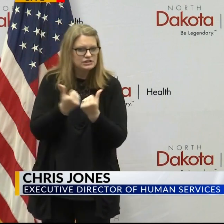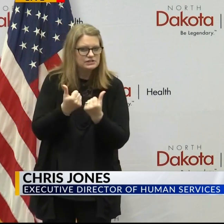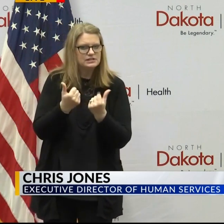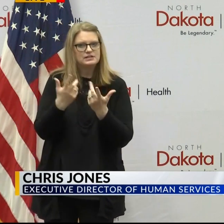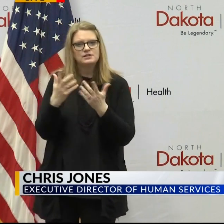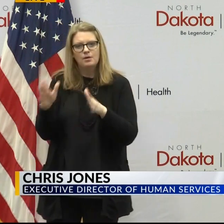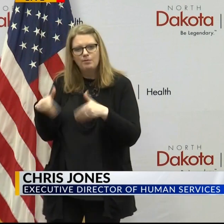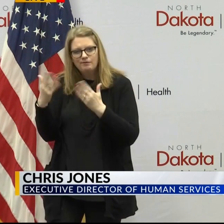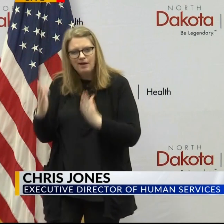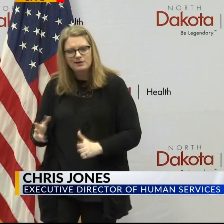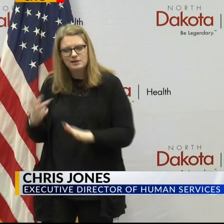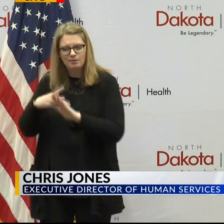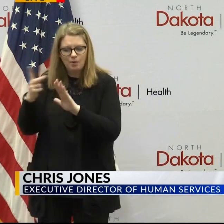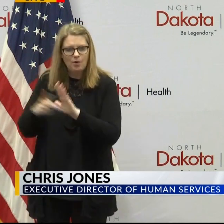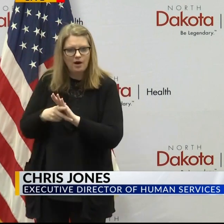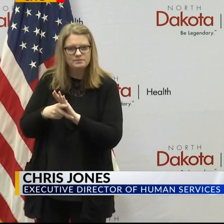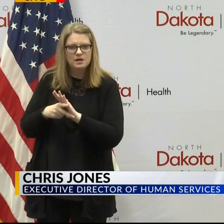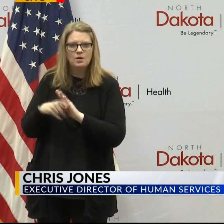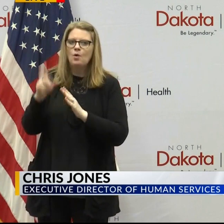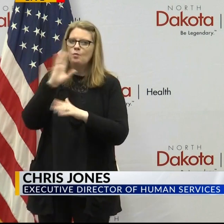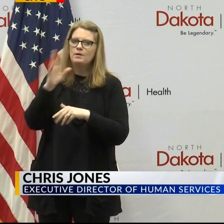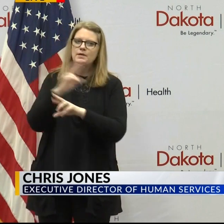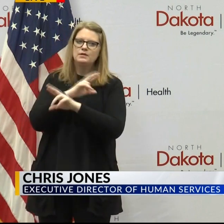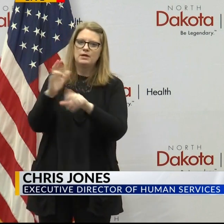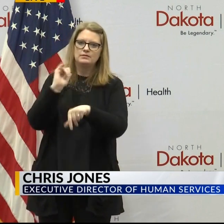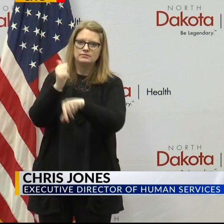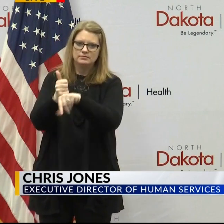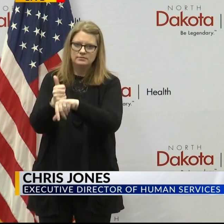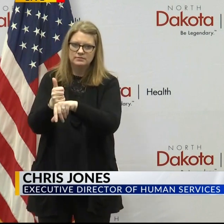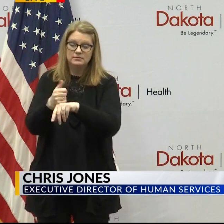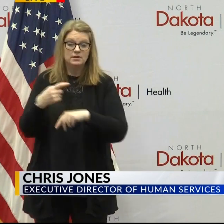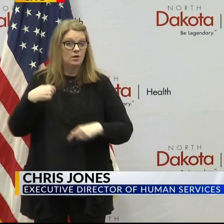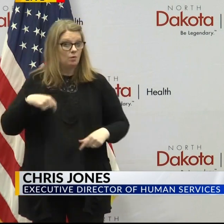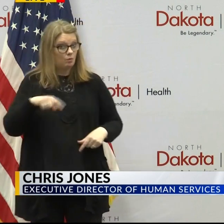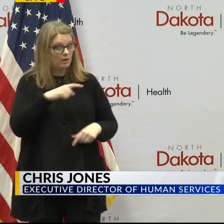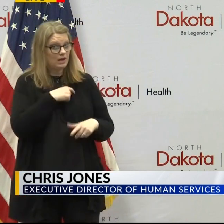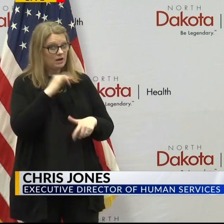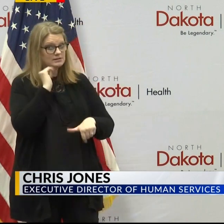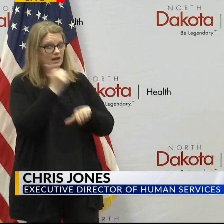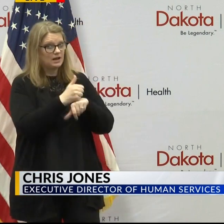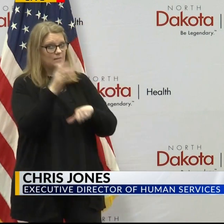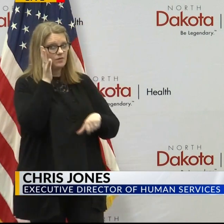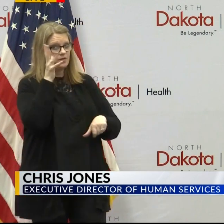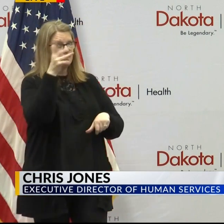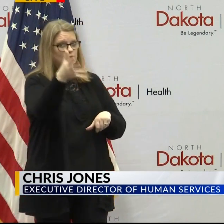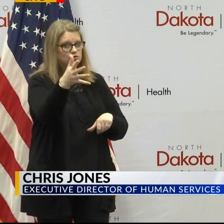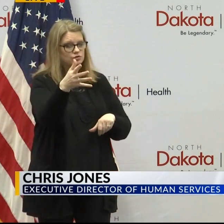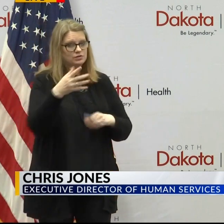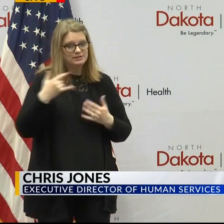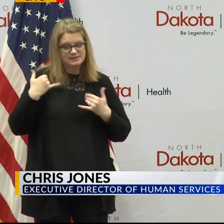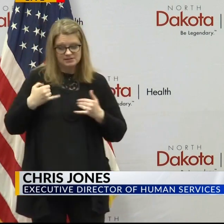THE DEPARTMENT OF HUMAN SERVICES, DEPARTMENT OF HEALTH AND MANY OTHER SUPPORTING AGENCIES, PROVIDERS AND PROGRAMS.